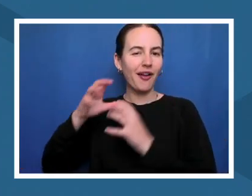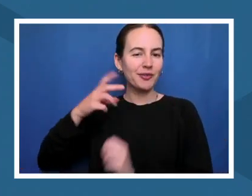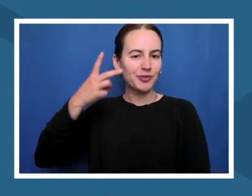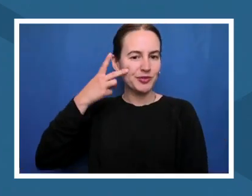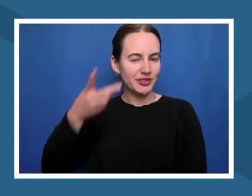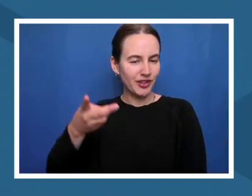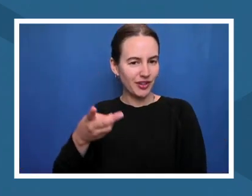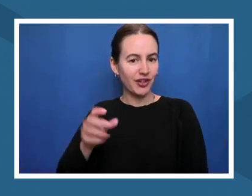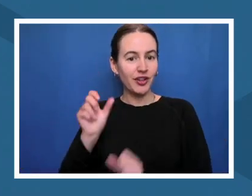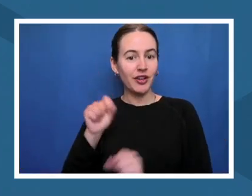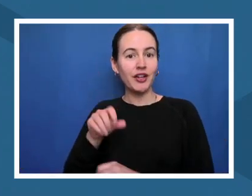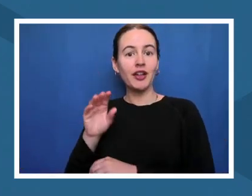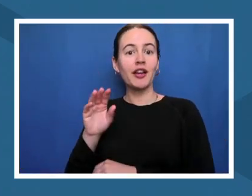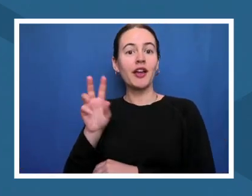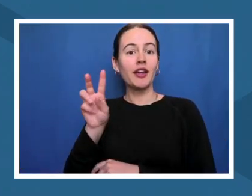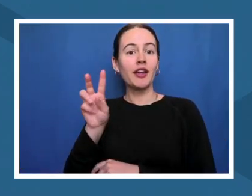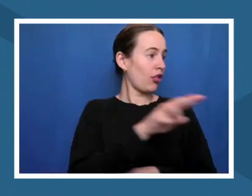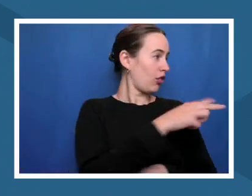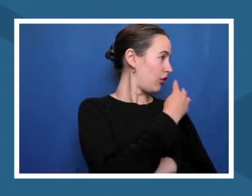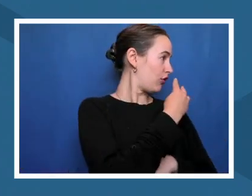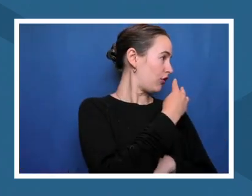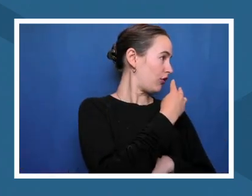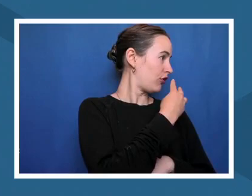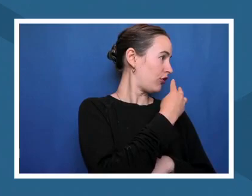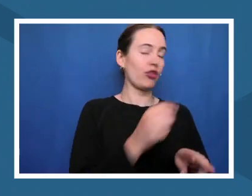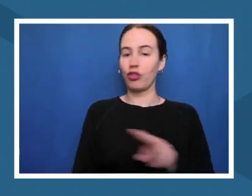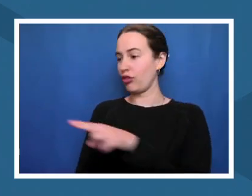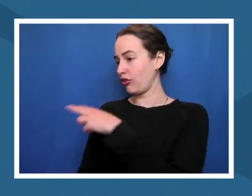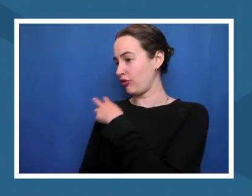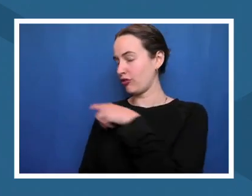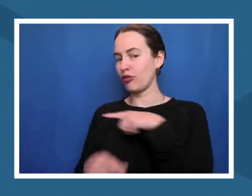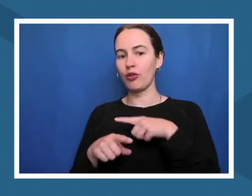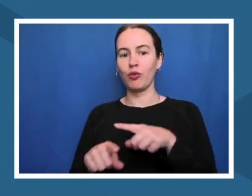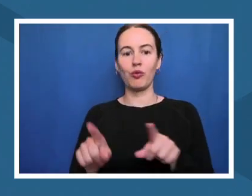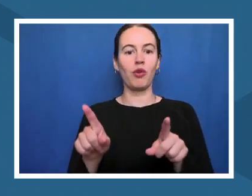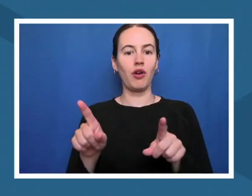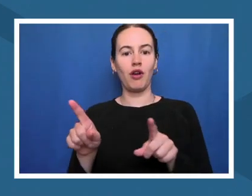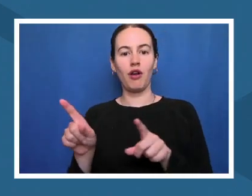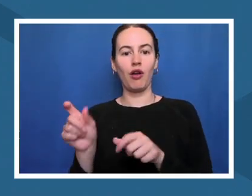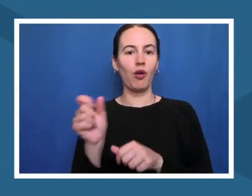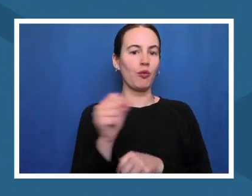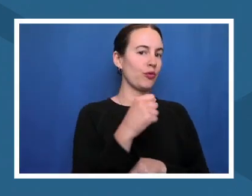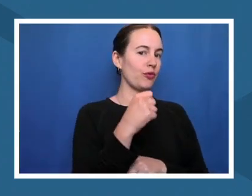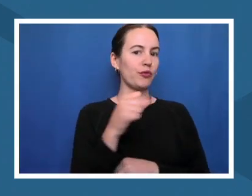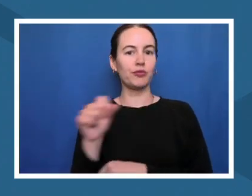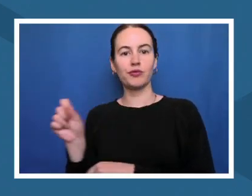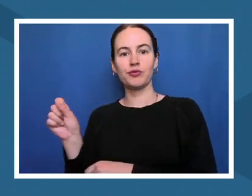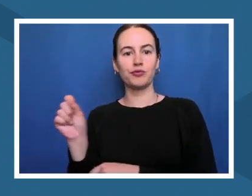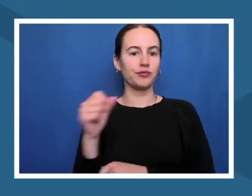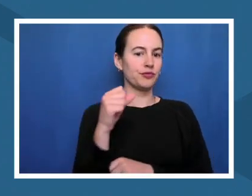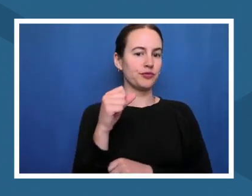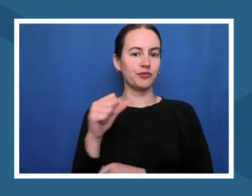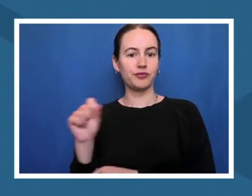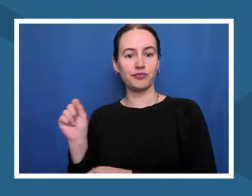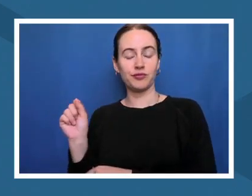shoulder as you sway back and forth